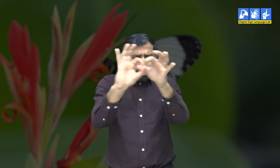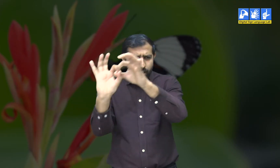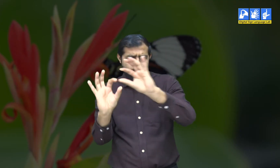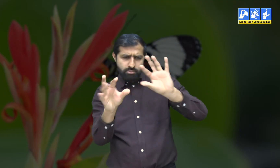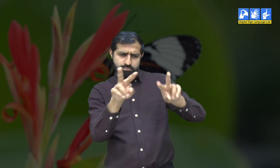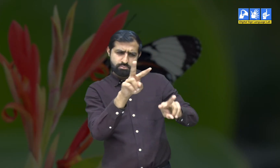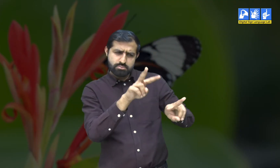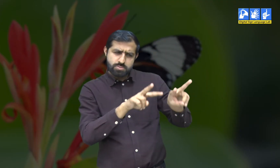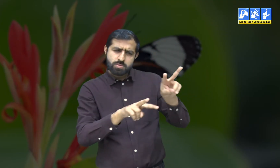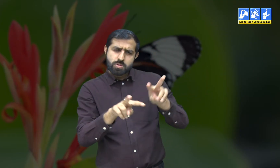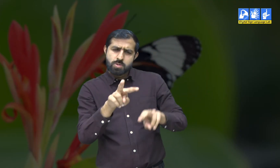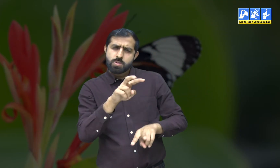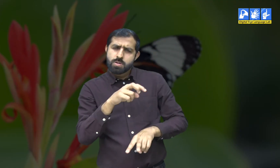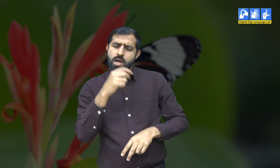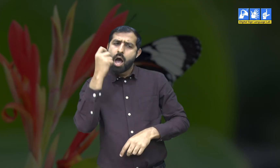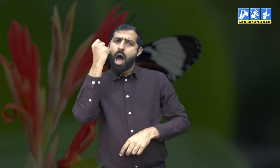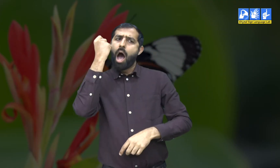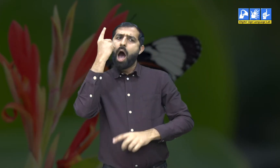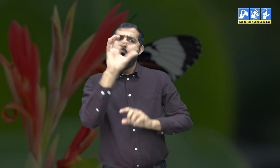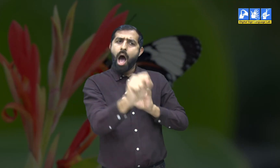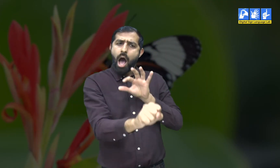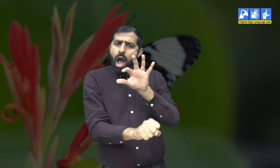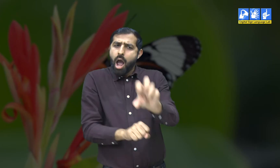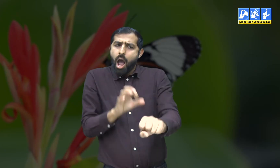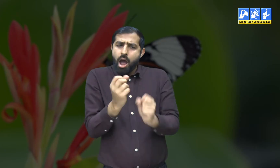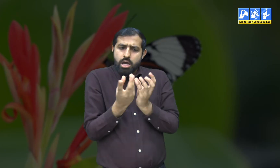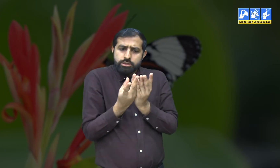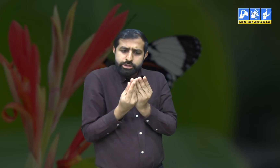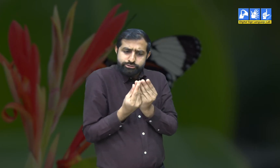he solved one of the biggest puzzles of life.